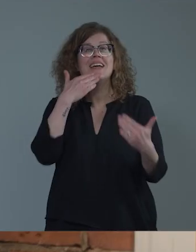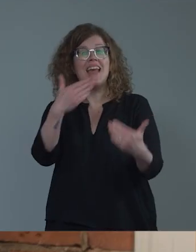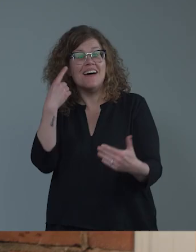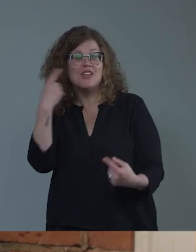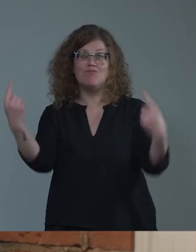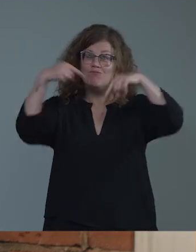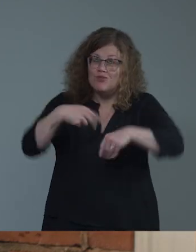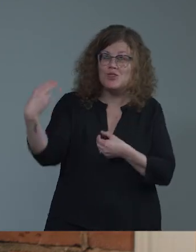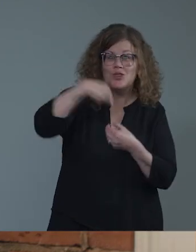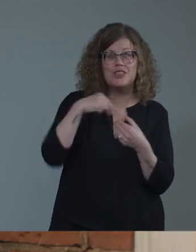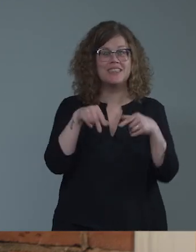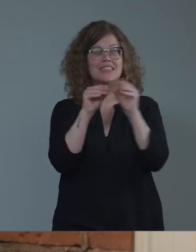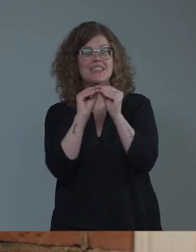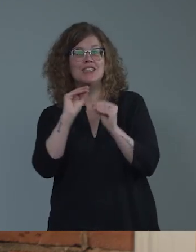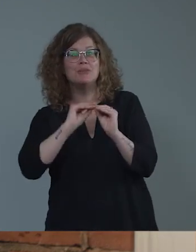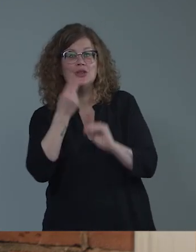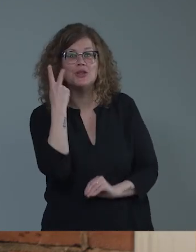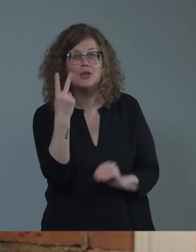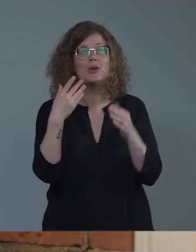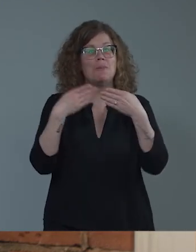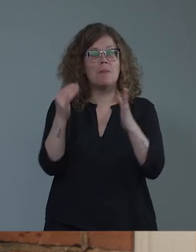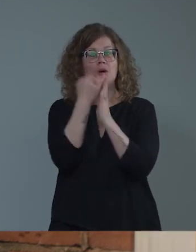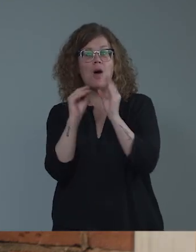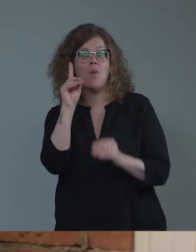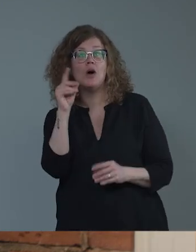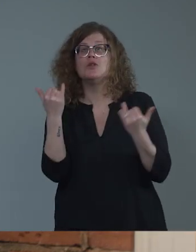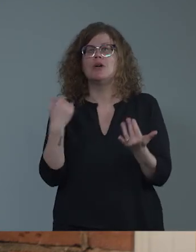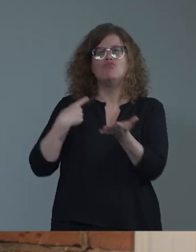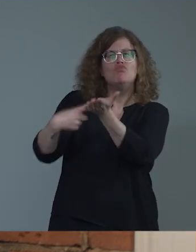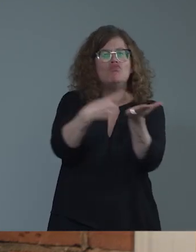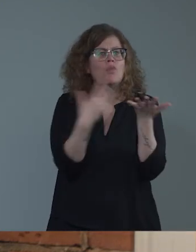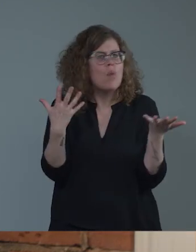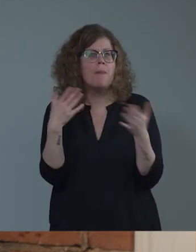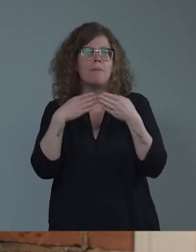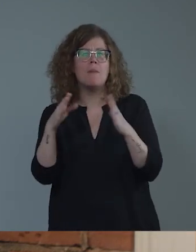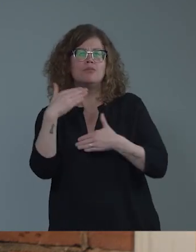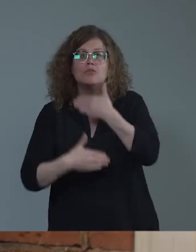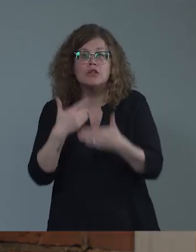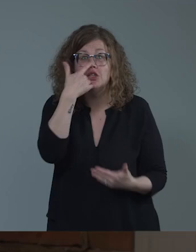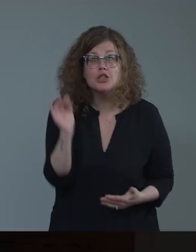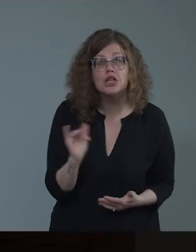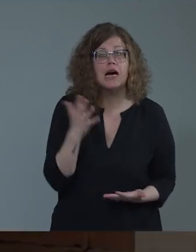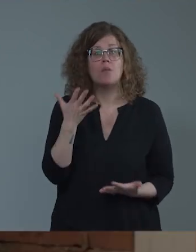Thank you for joining me for session two of Public Art 101. Today we're going to explore the public art process.